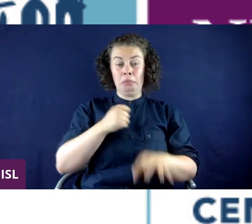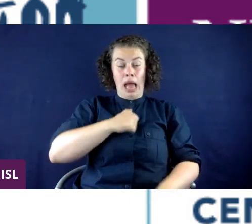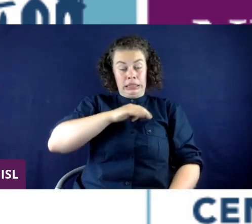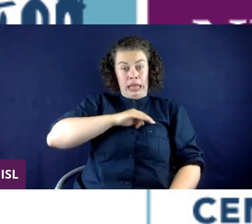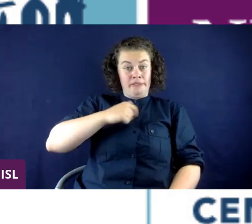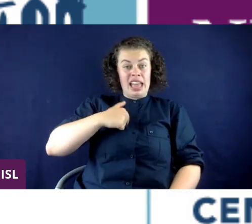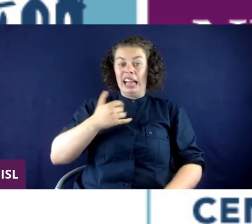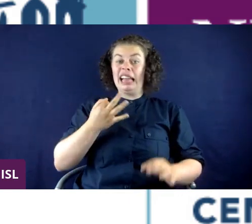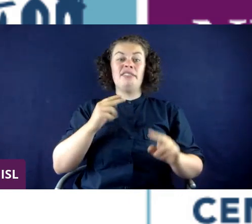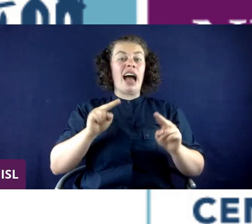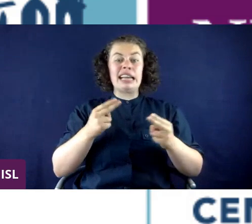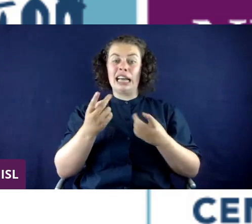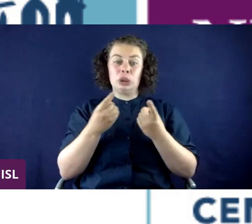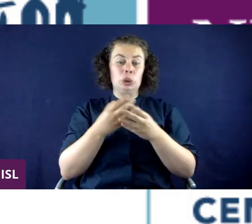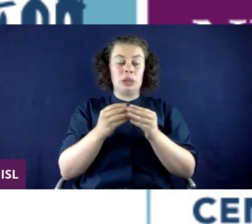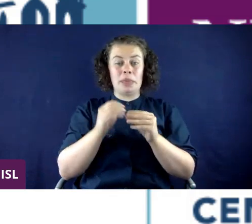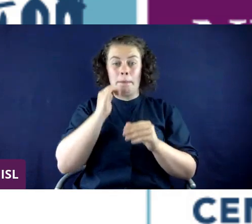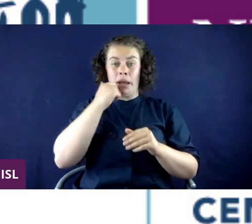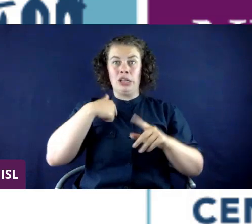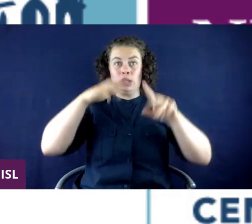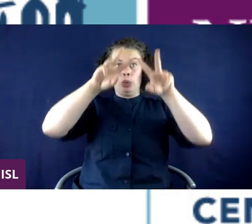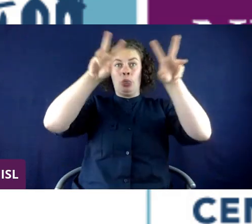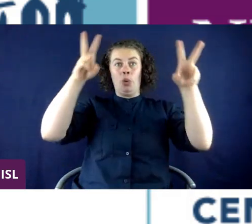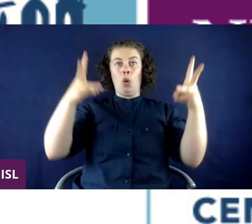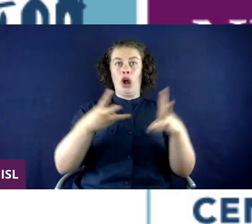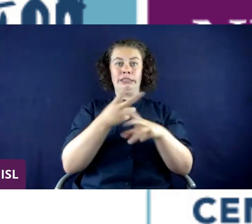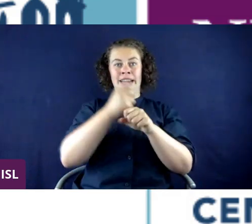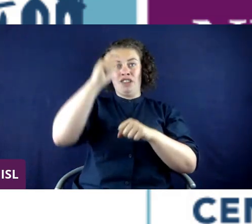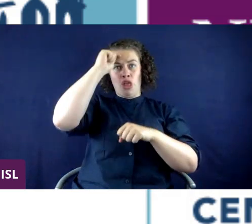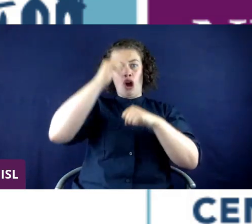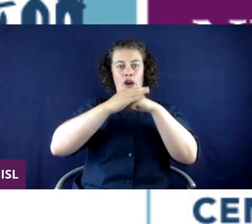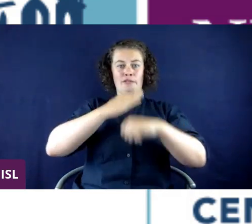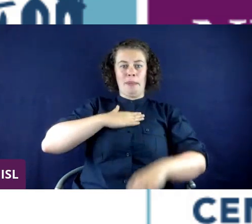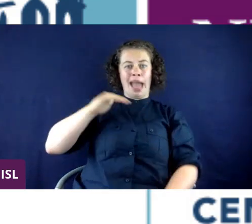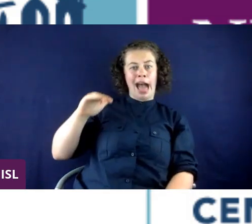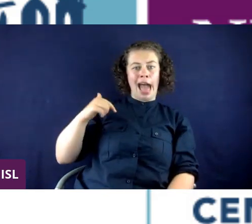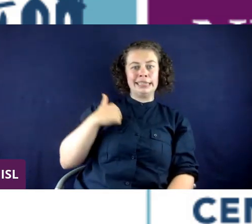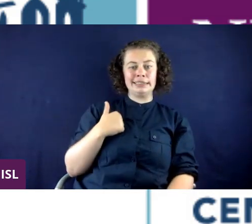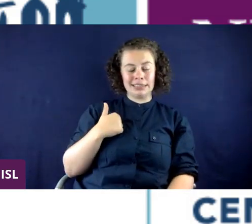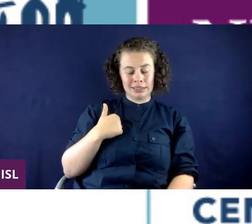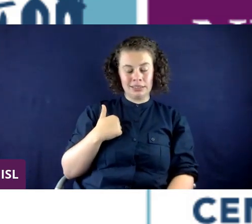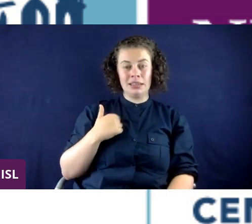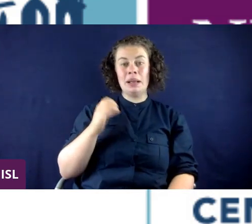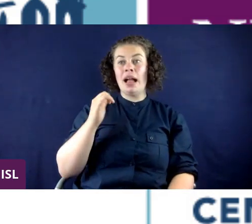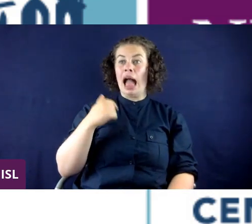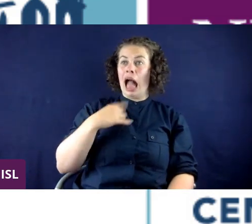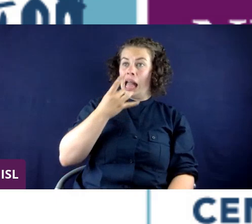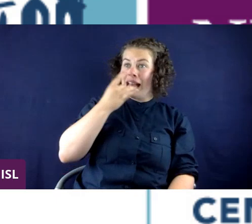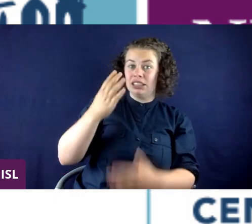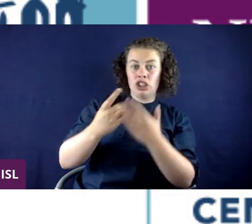I will often find that I cannot physically read something or do something because the world hasn't considered me.